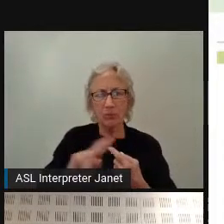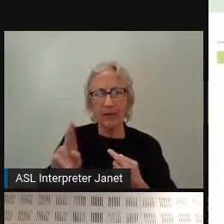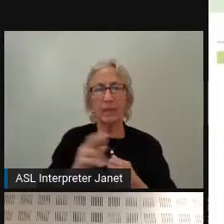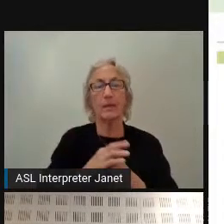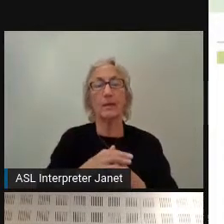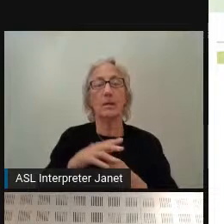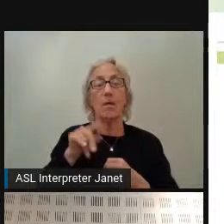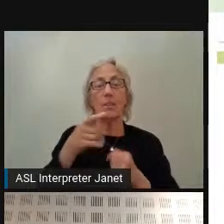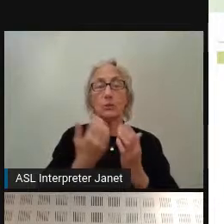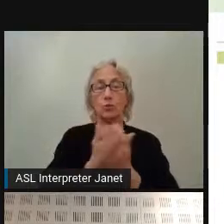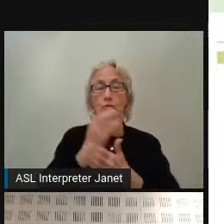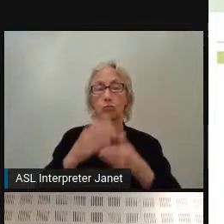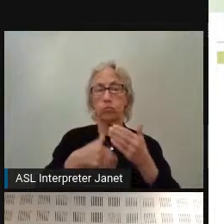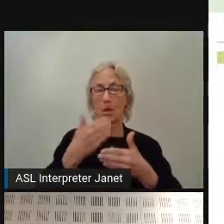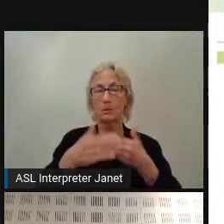So had to postpone this project.